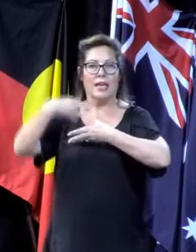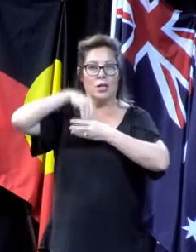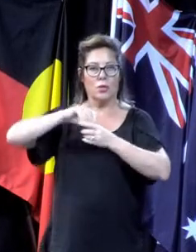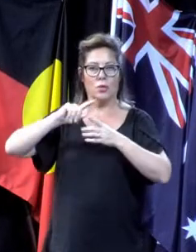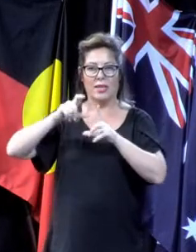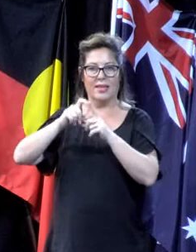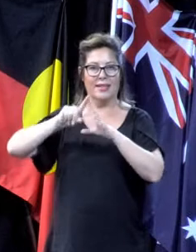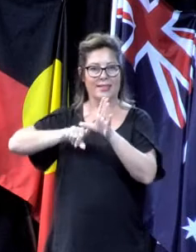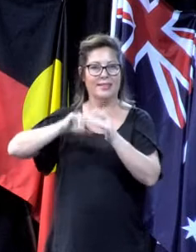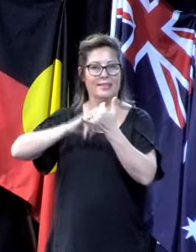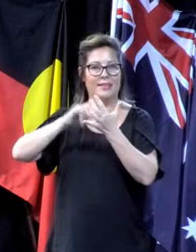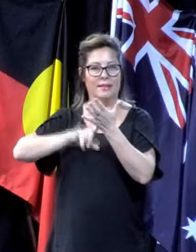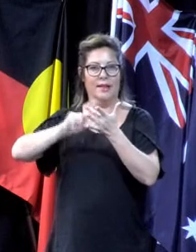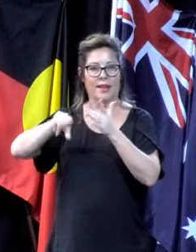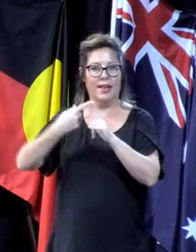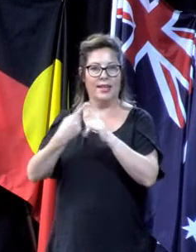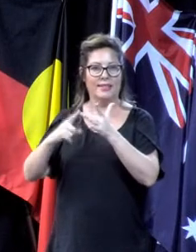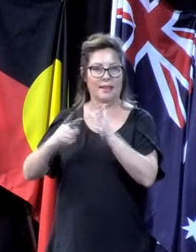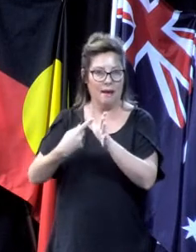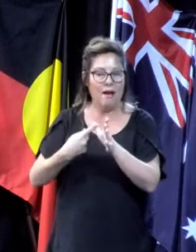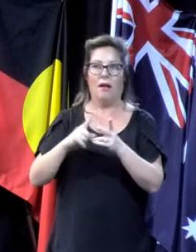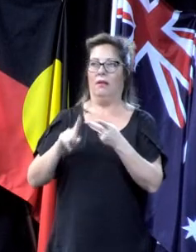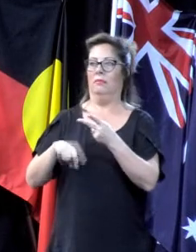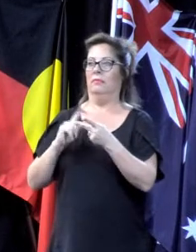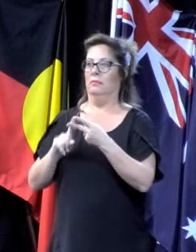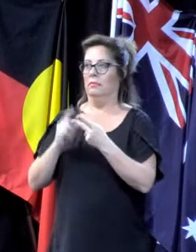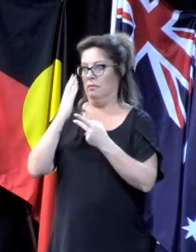They can include illnesses such as asthma,